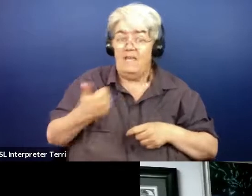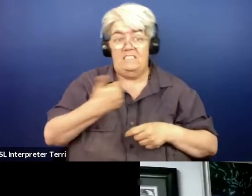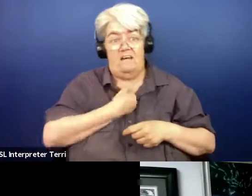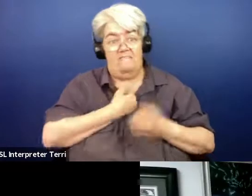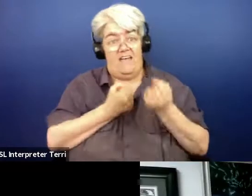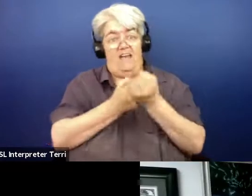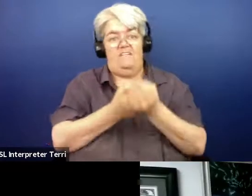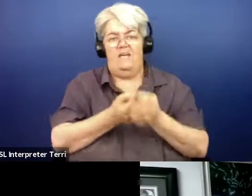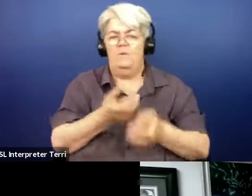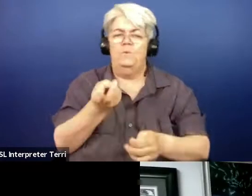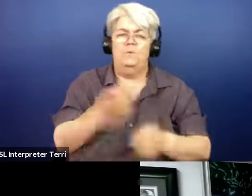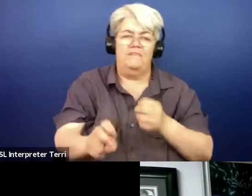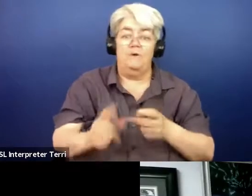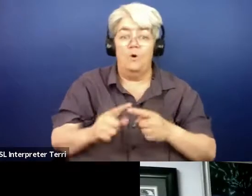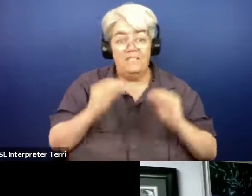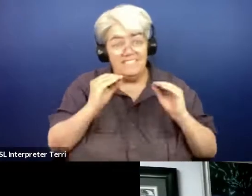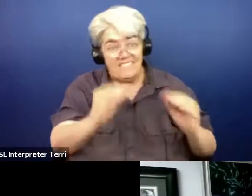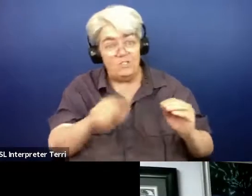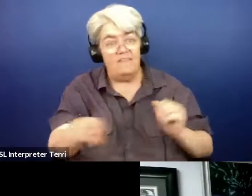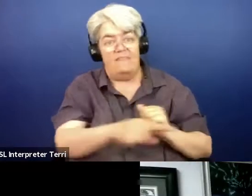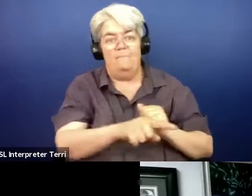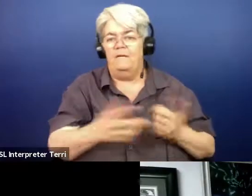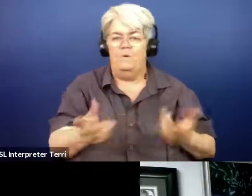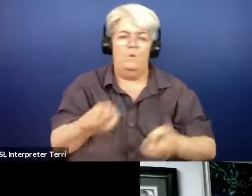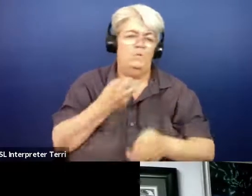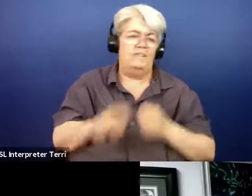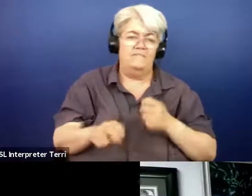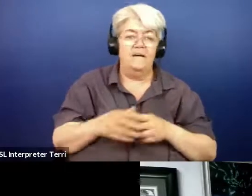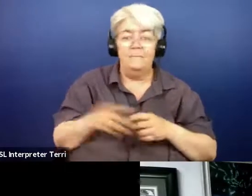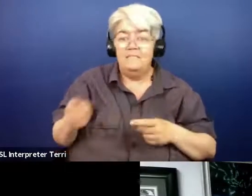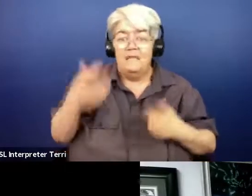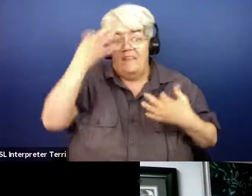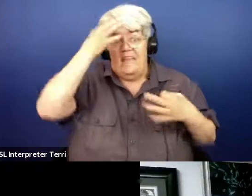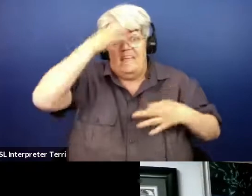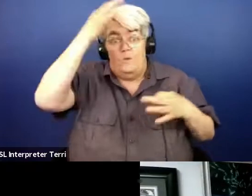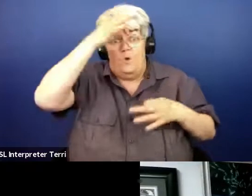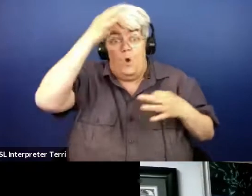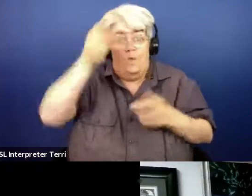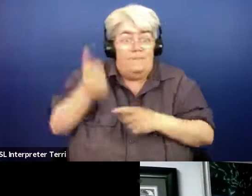or to educate others about their difficulties, because they -- how the brain has been affected